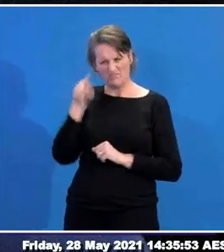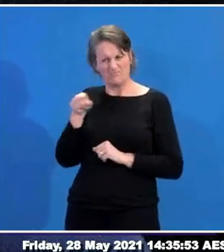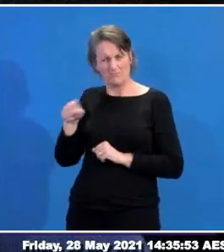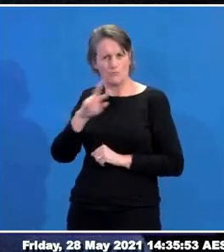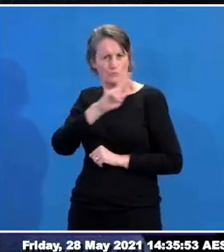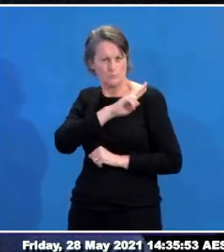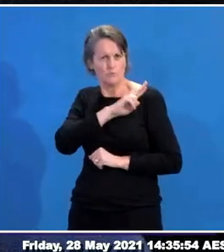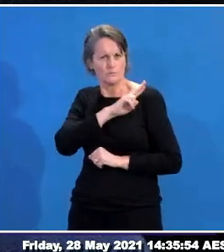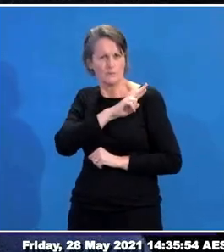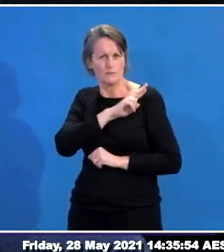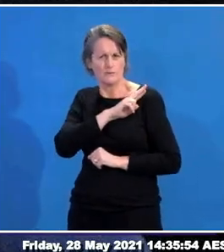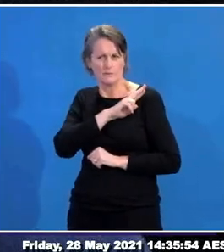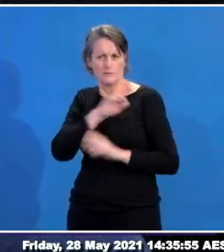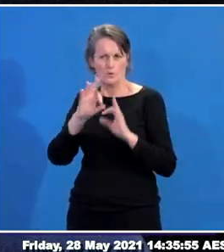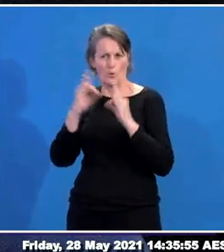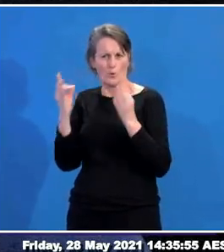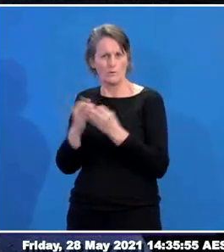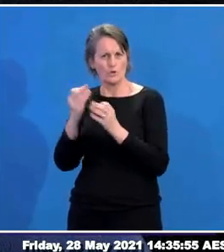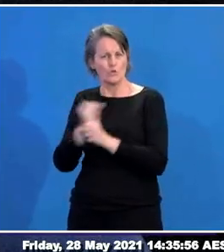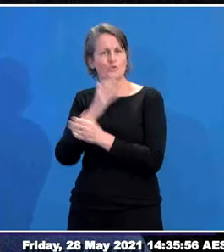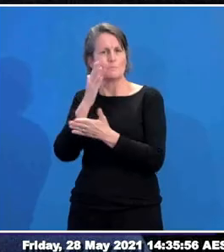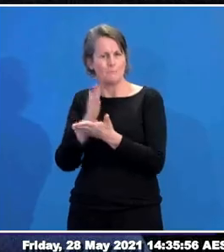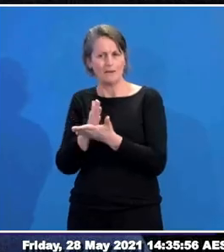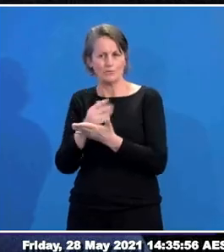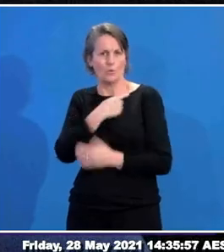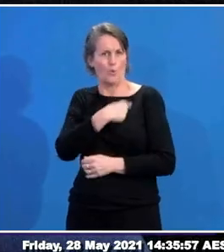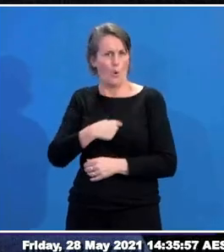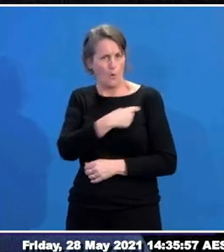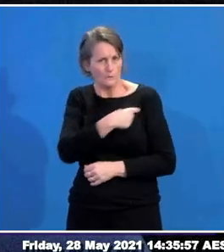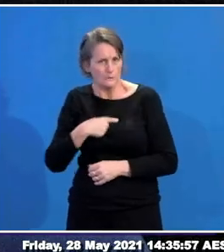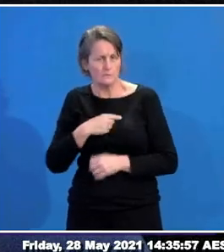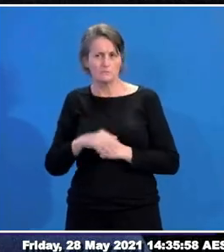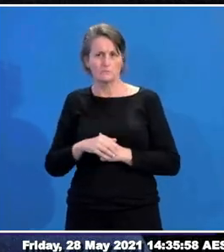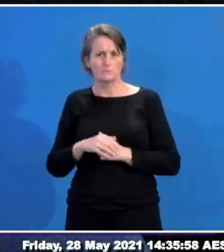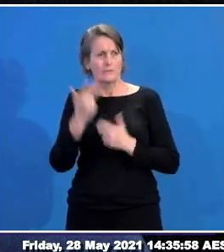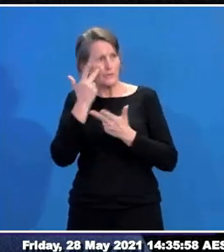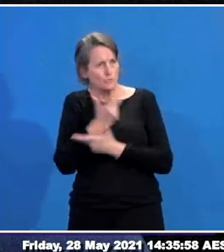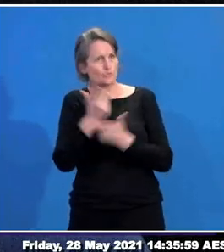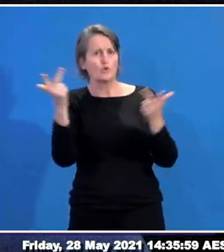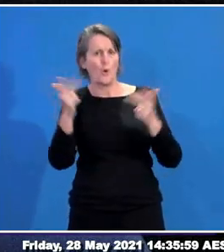integrity, transparency and honesty under the Code of Conduct for providers,